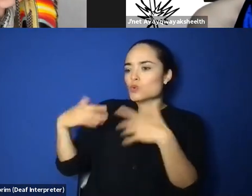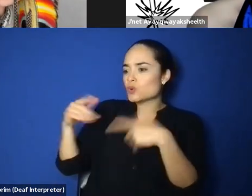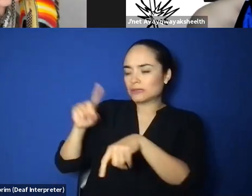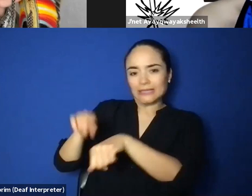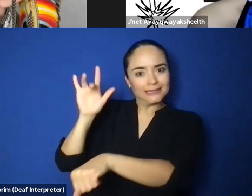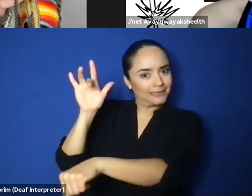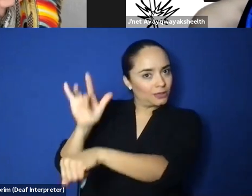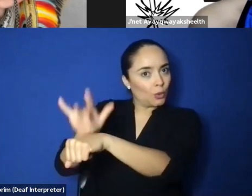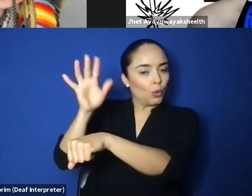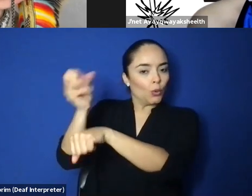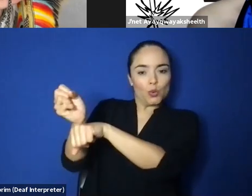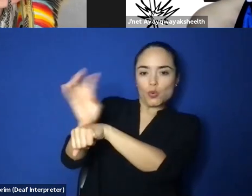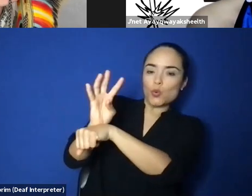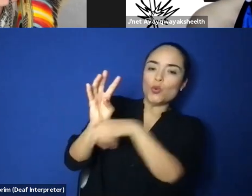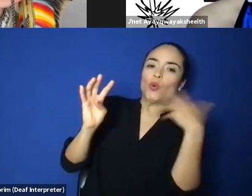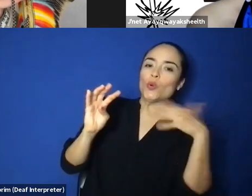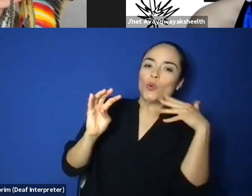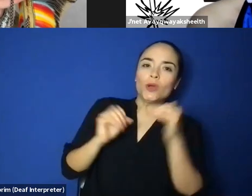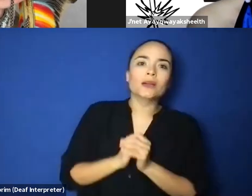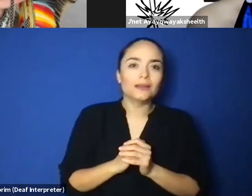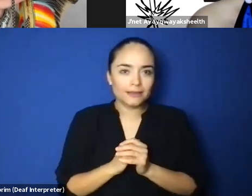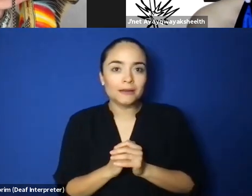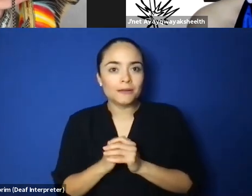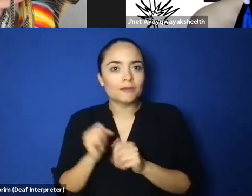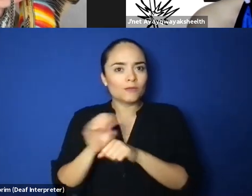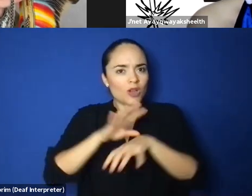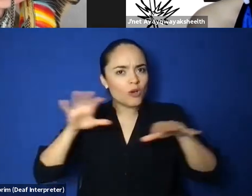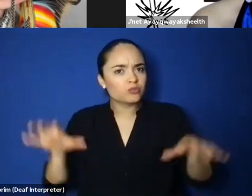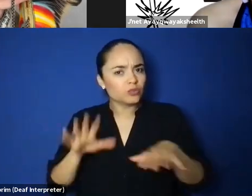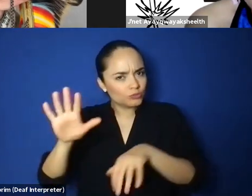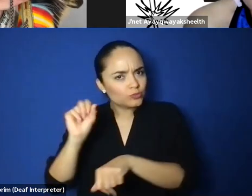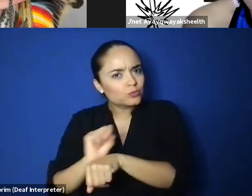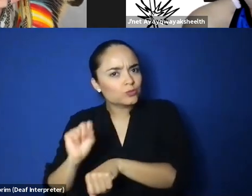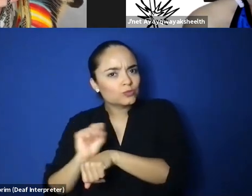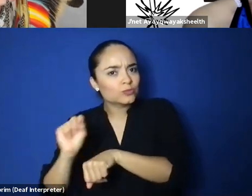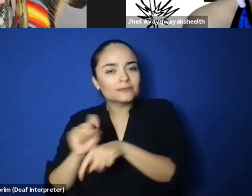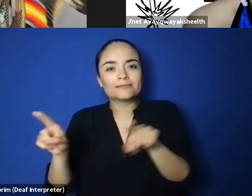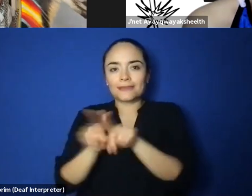they're doing their job as their porcupine. So us grass dancers, and we emulate that teaching as well.